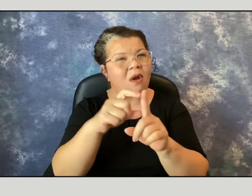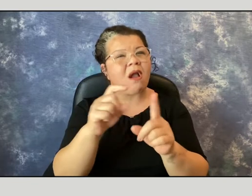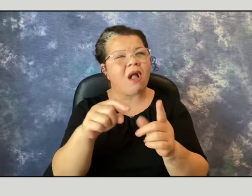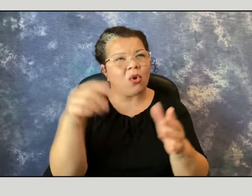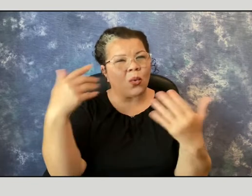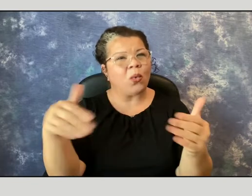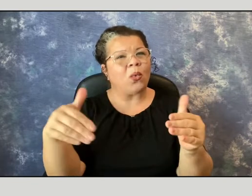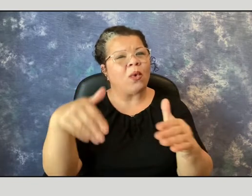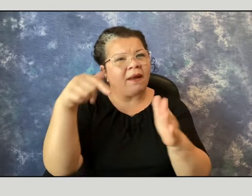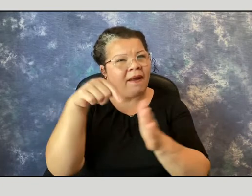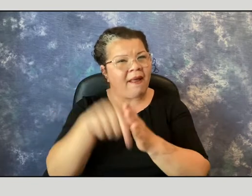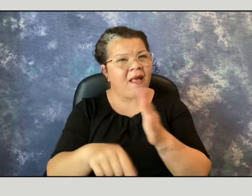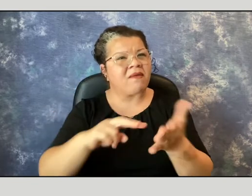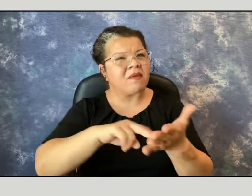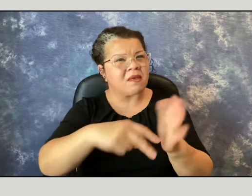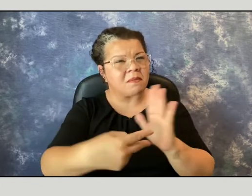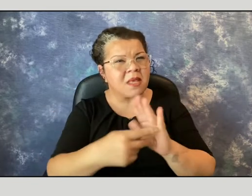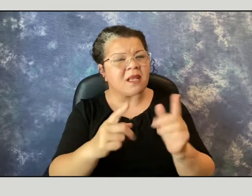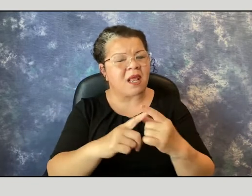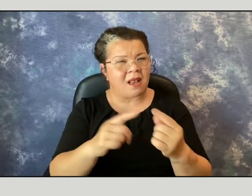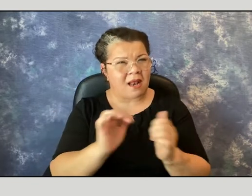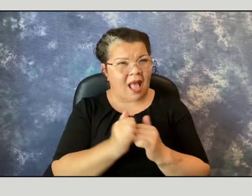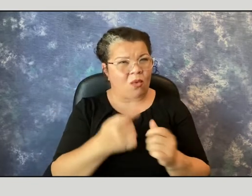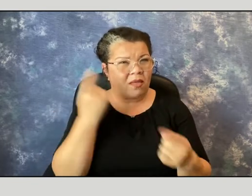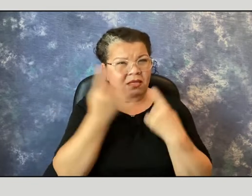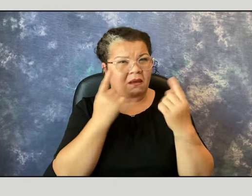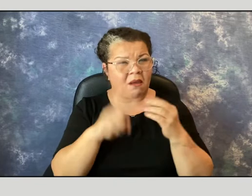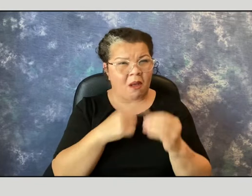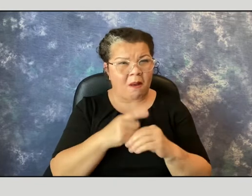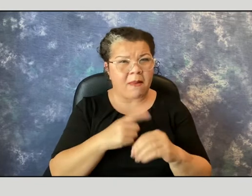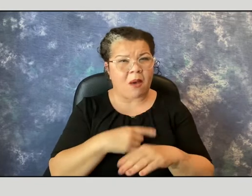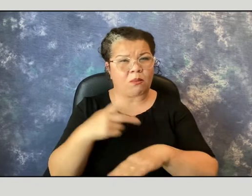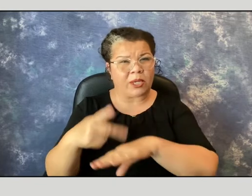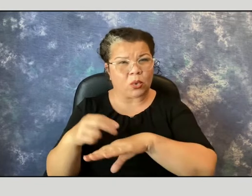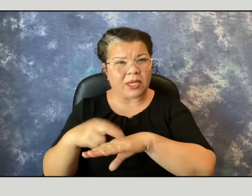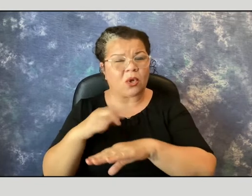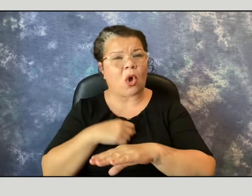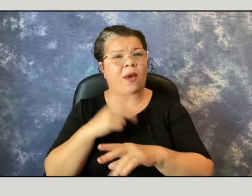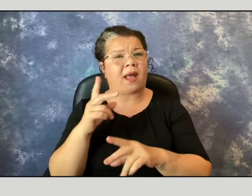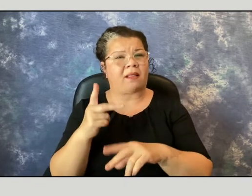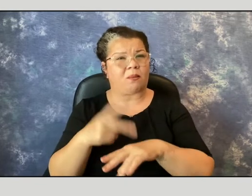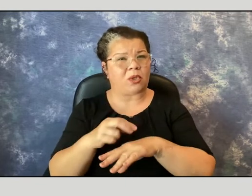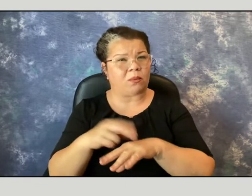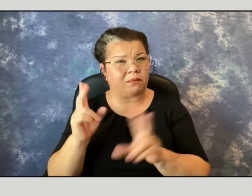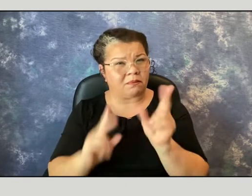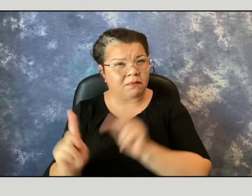that we think about Puerto Rico and Puerto Ricanness. There are currently about 6 million Puerto Ricans living